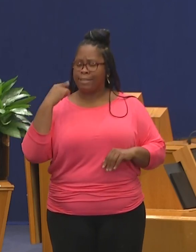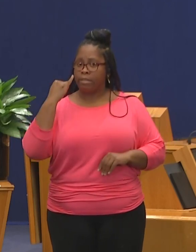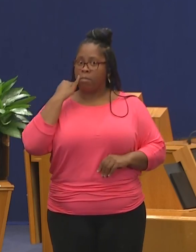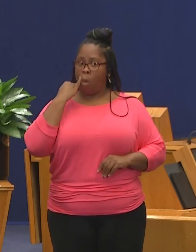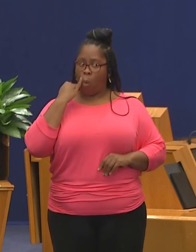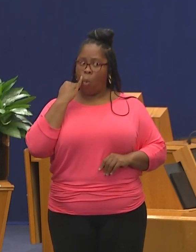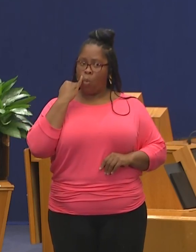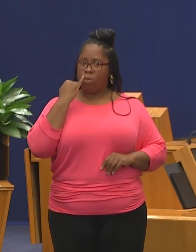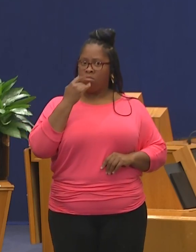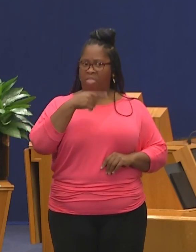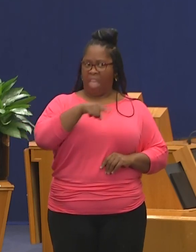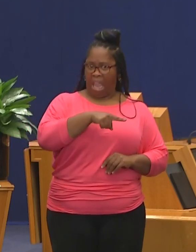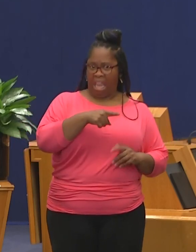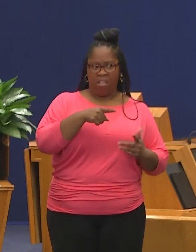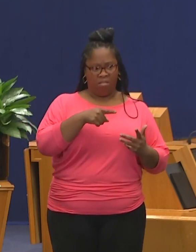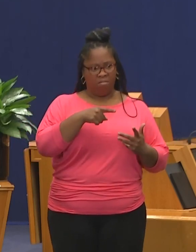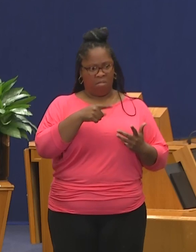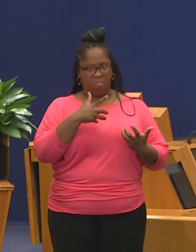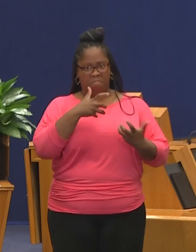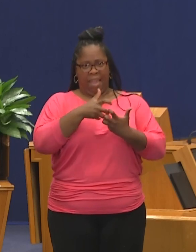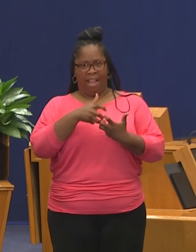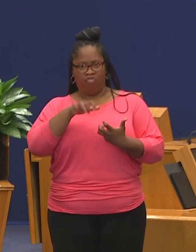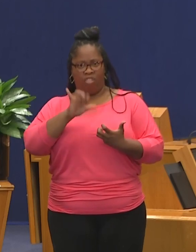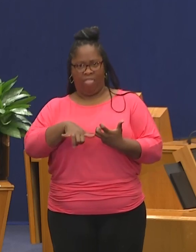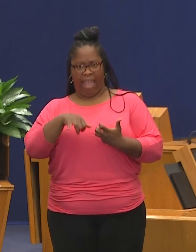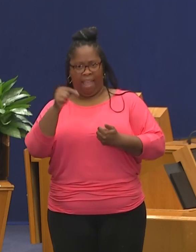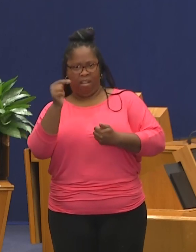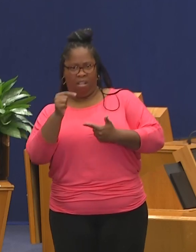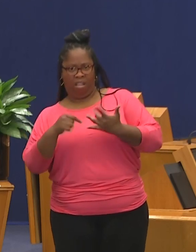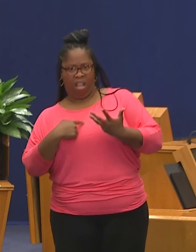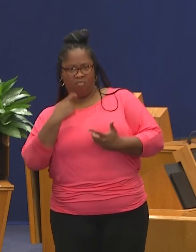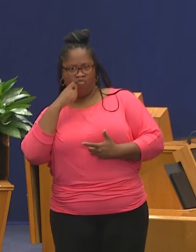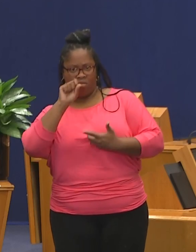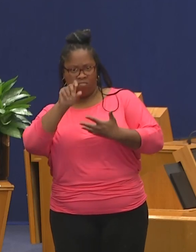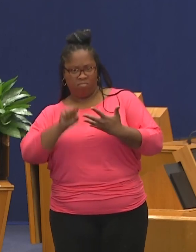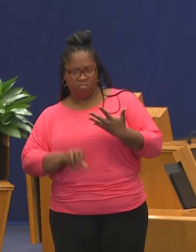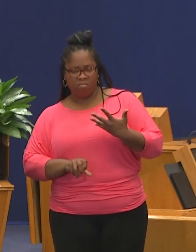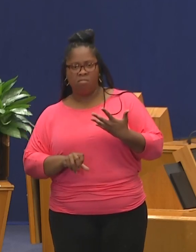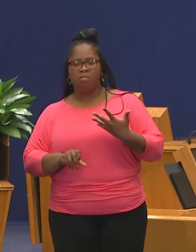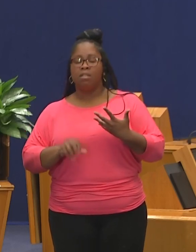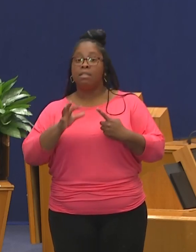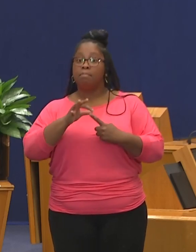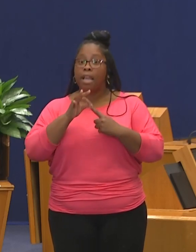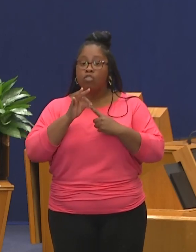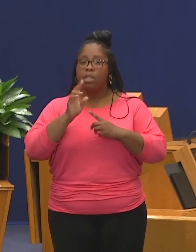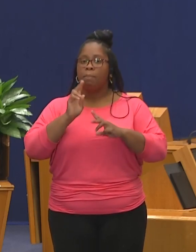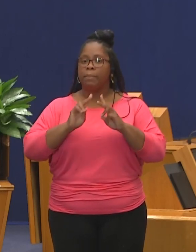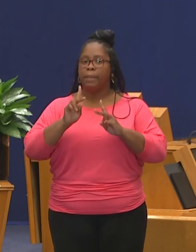INCREASED RISK IF THEY, TOO, FALL INTO ONE OF THE CATEGORIES